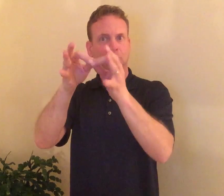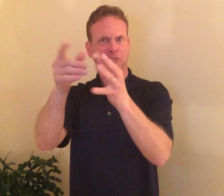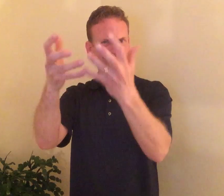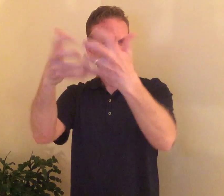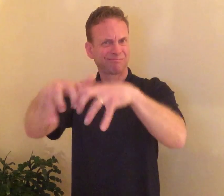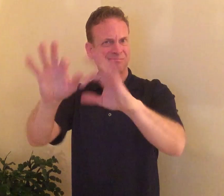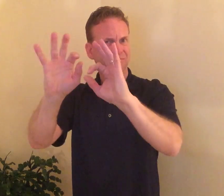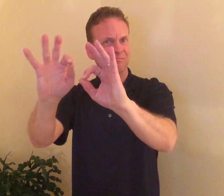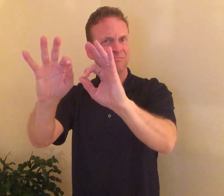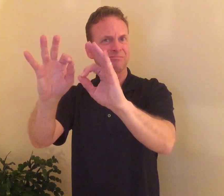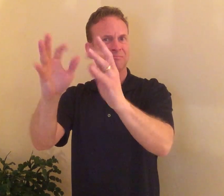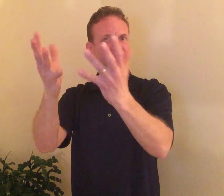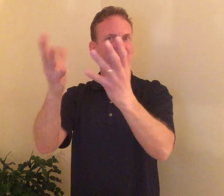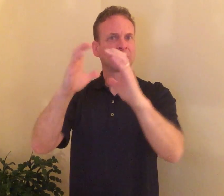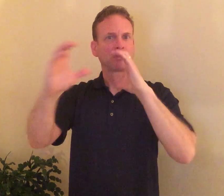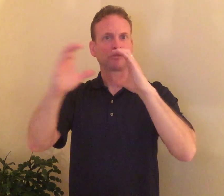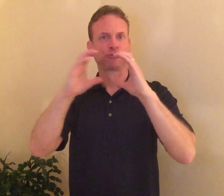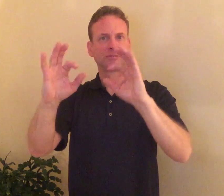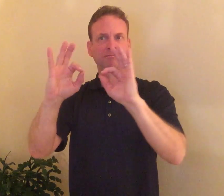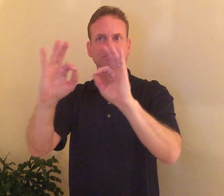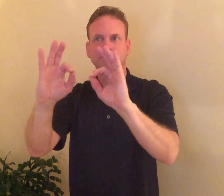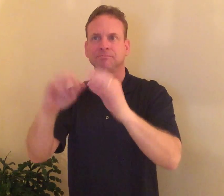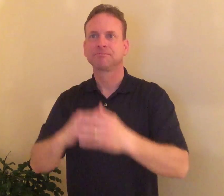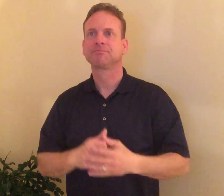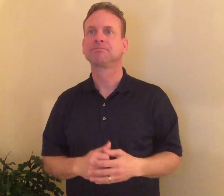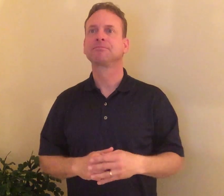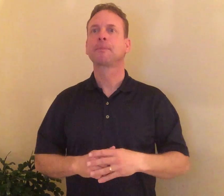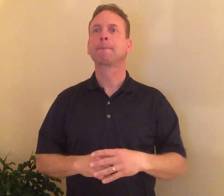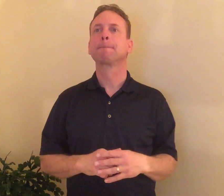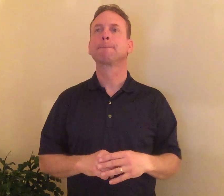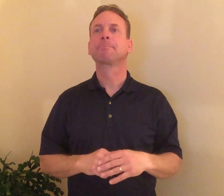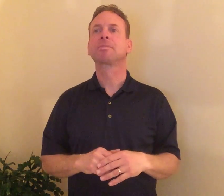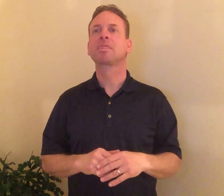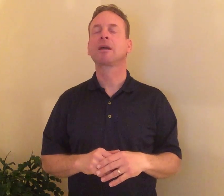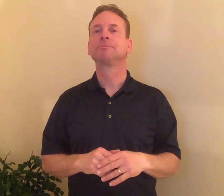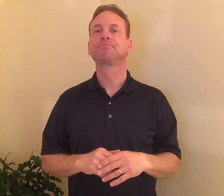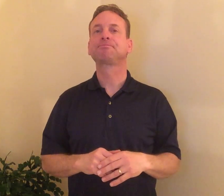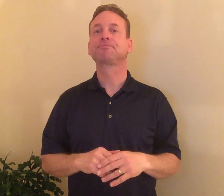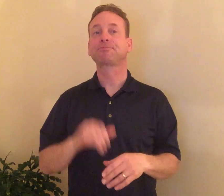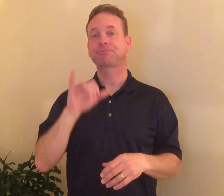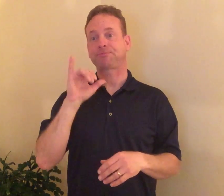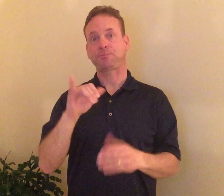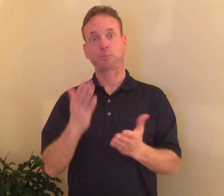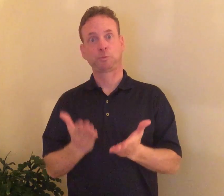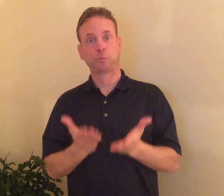is reasonable and appropriate, and that communication is clear.